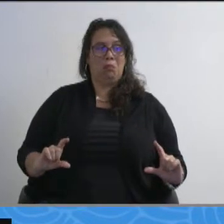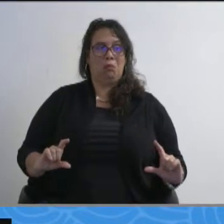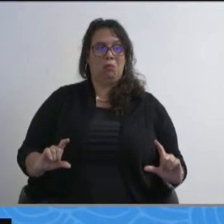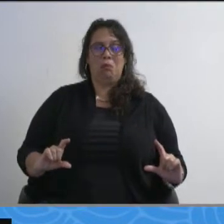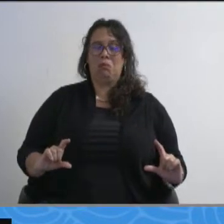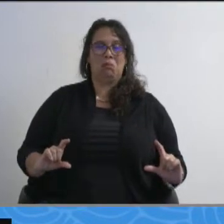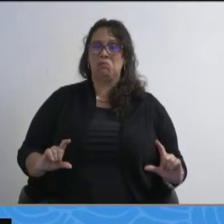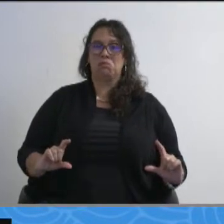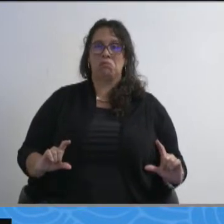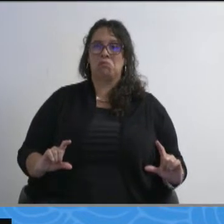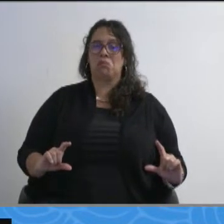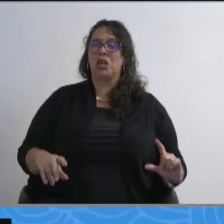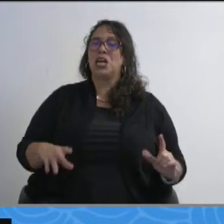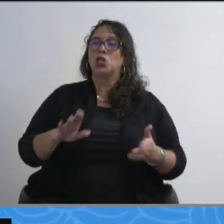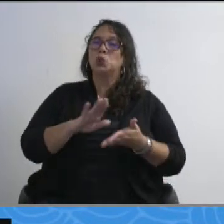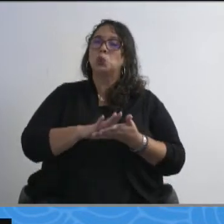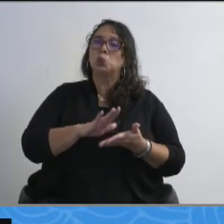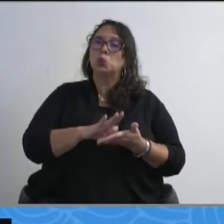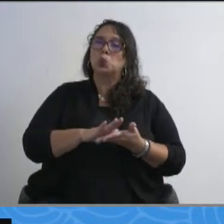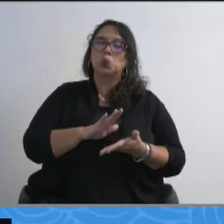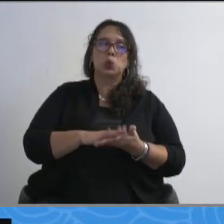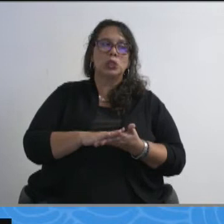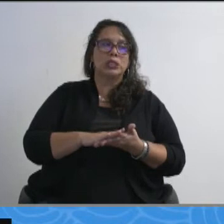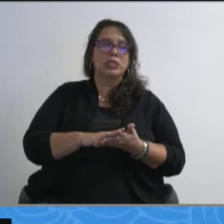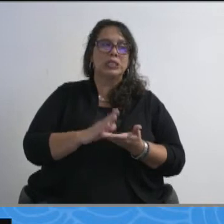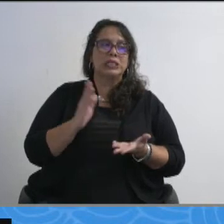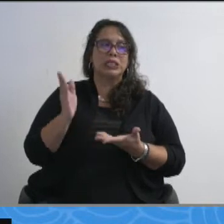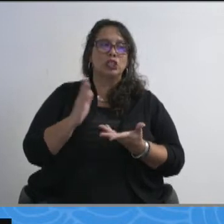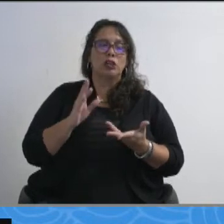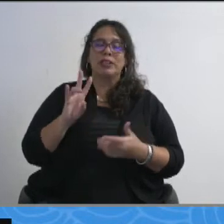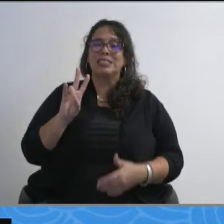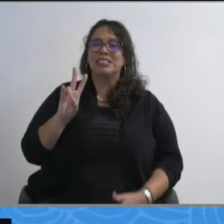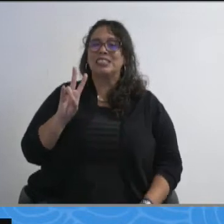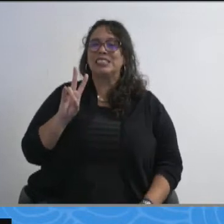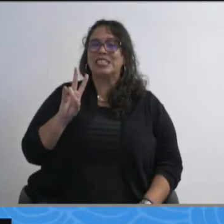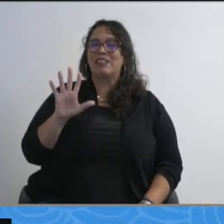let's see schools that serve 75%